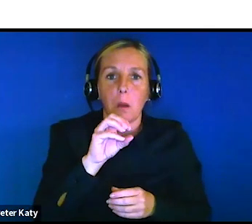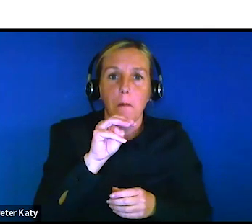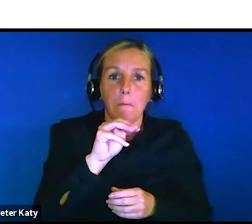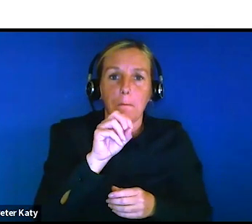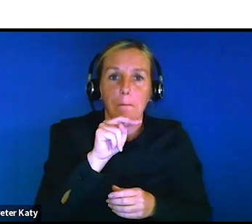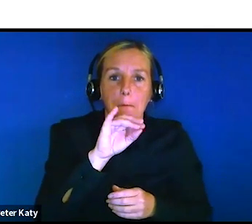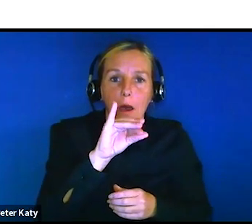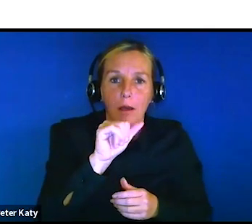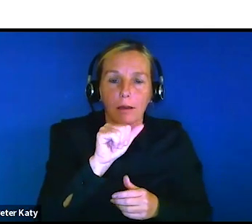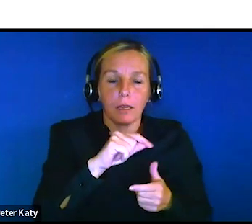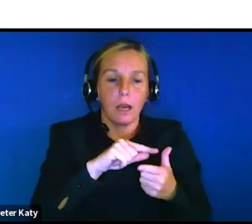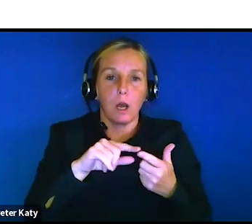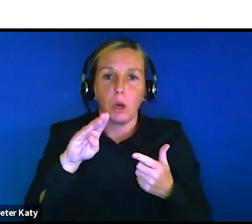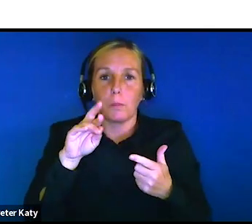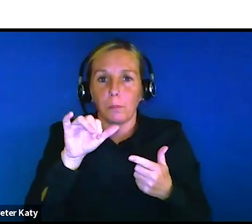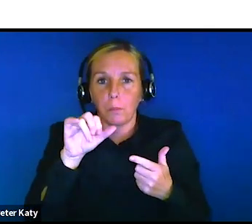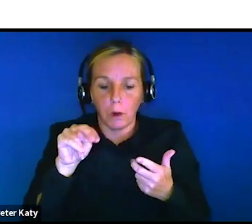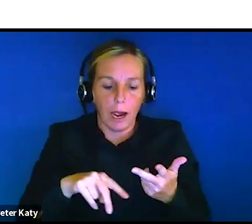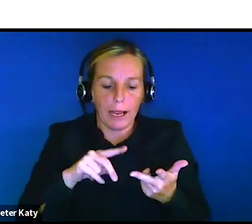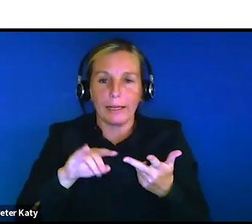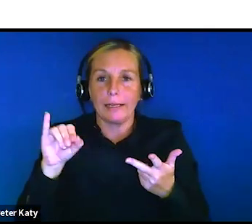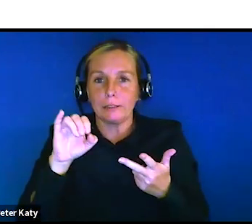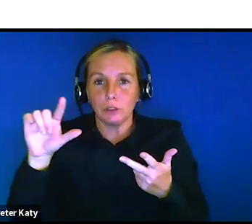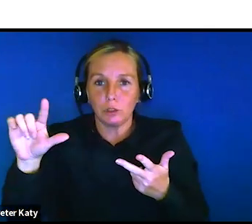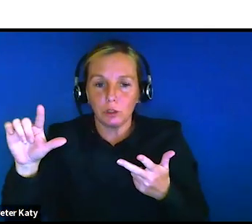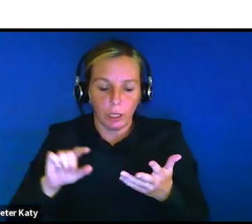and Jill and Annette all set the stage for me on